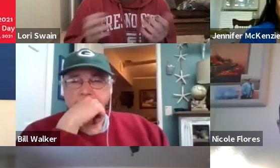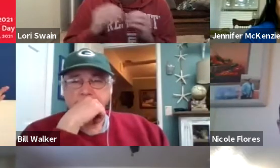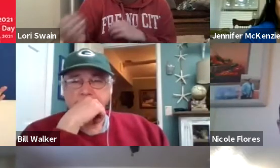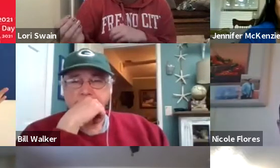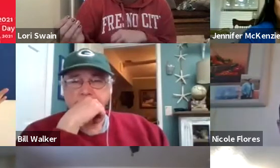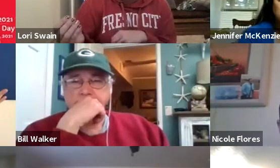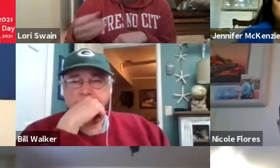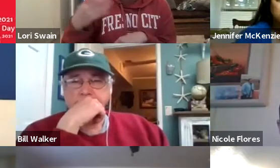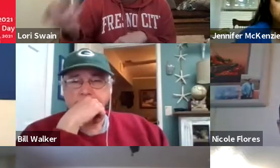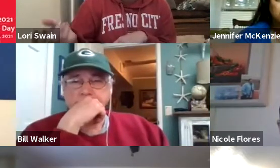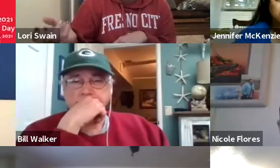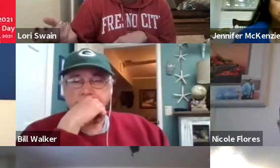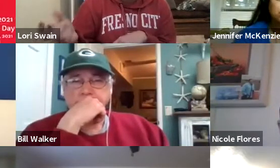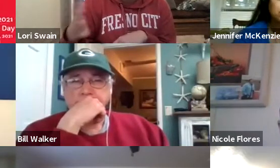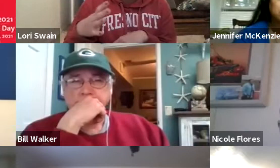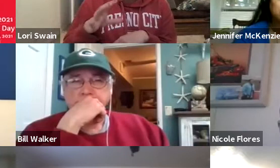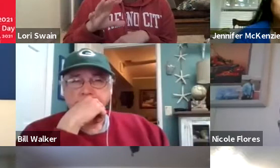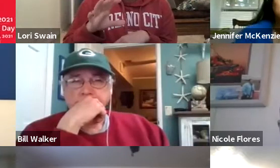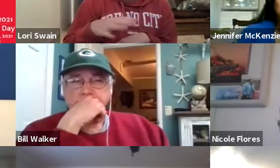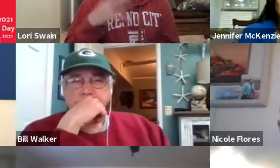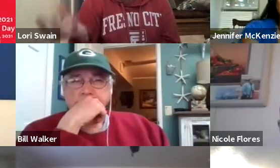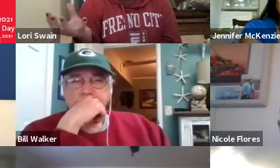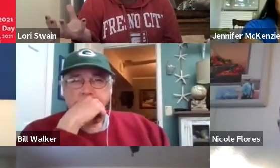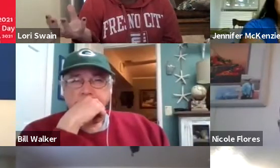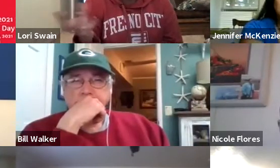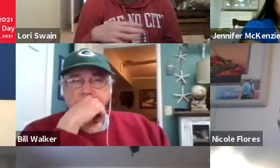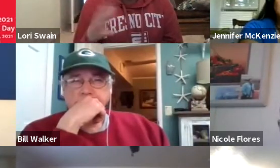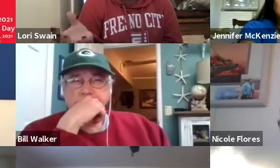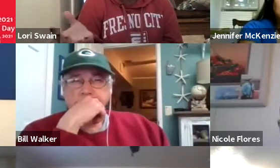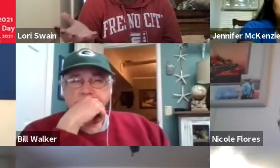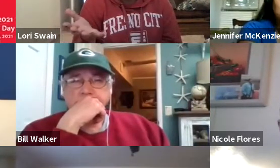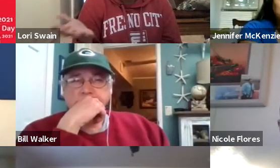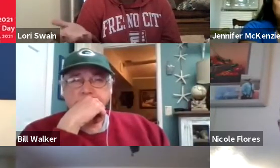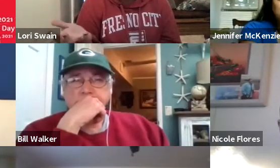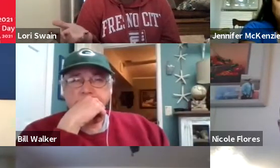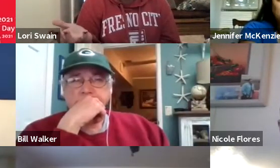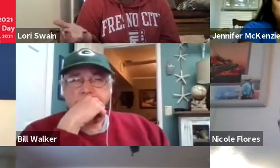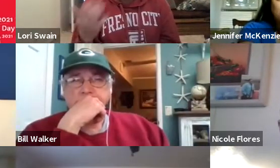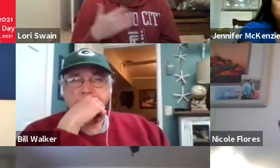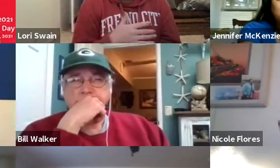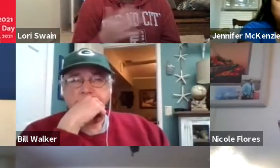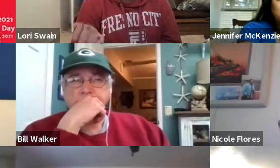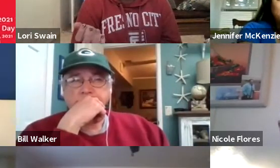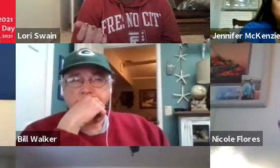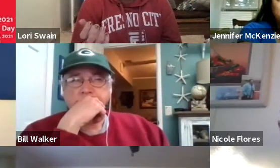them, okay, this is the number that it is a Clovis. Clovis counselors can advise our students as well, we just have to be careful